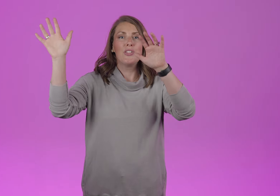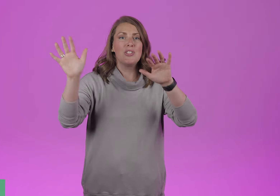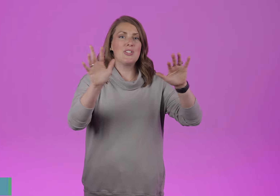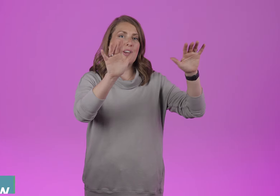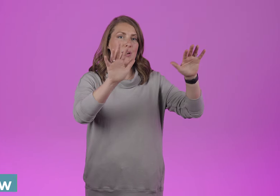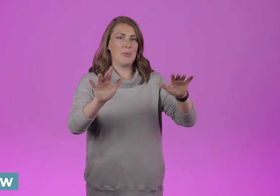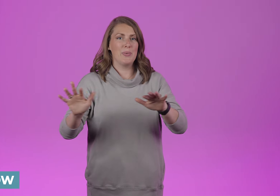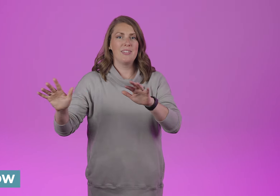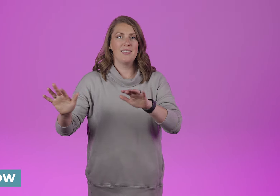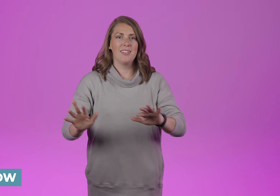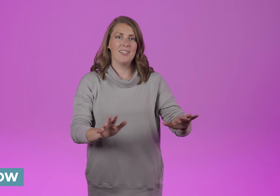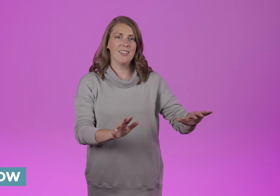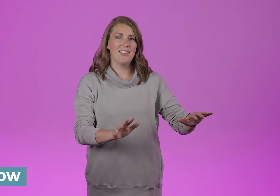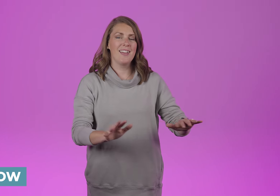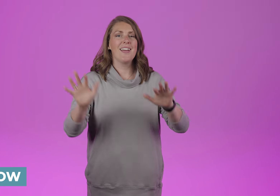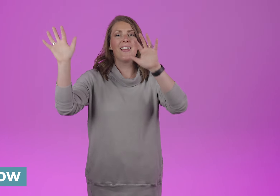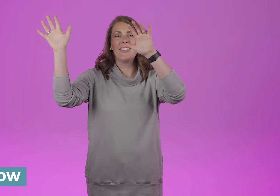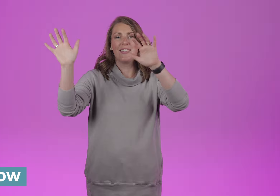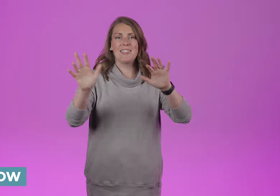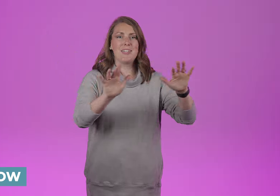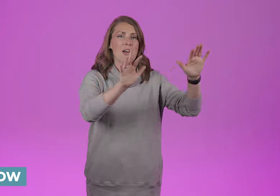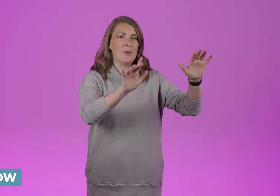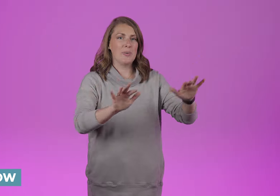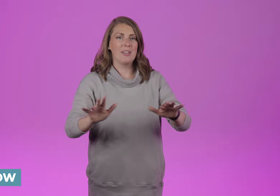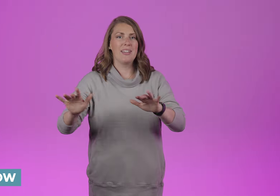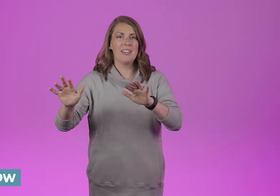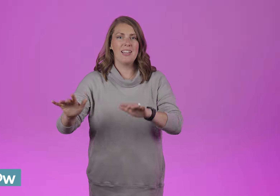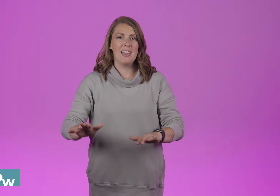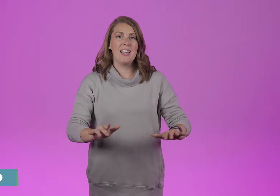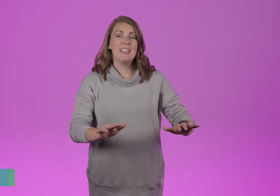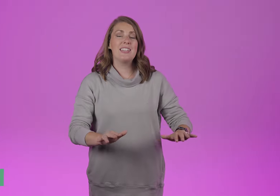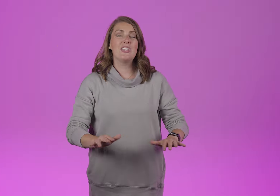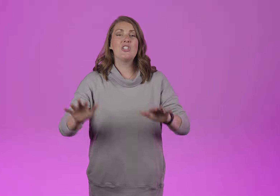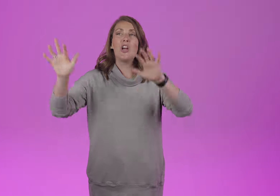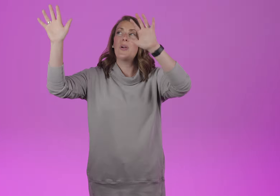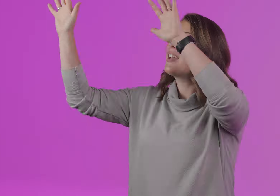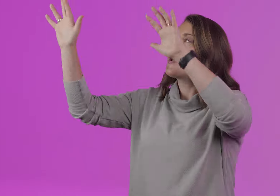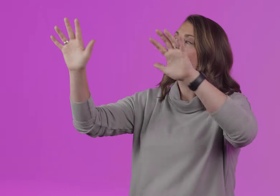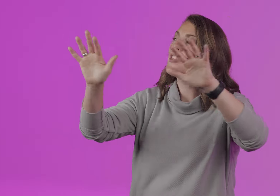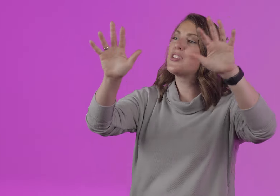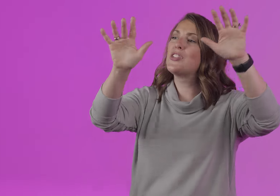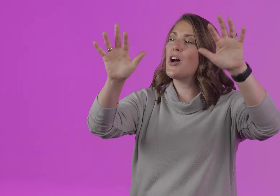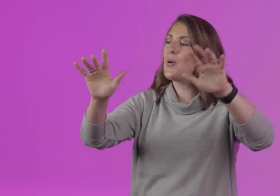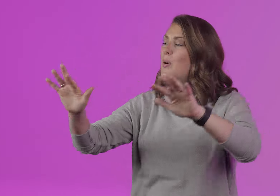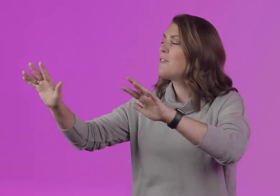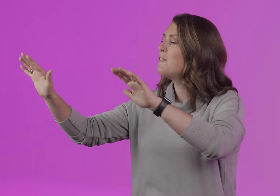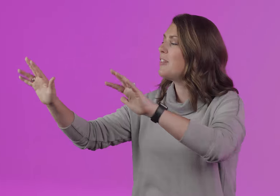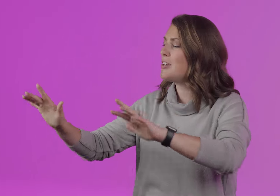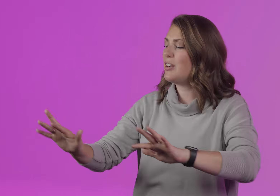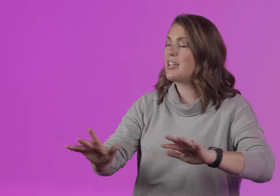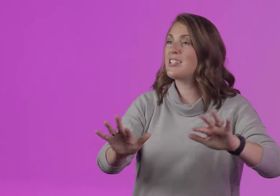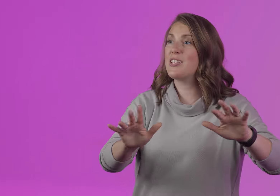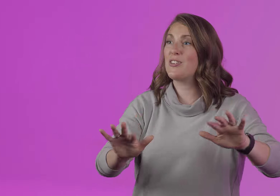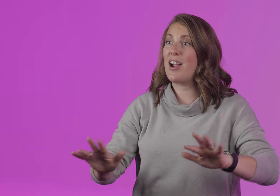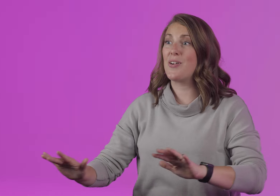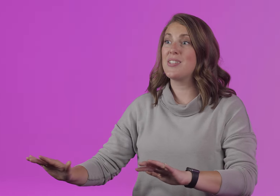snow. Snow. This is showing the snow fluttering to the ground.